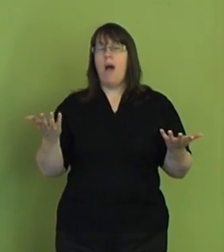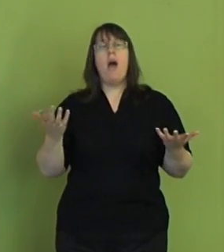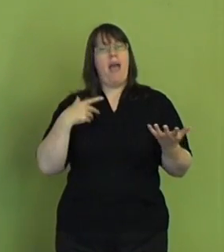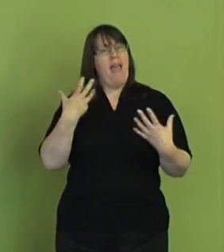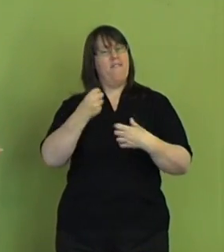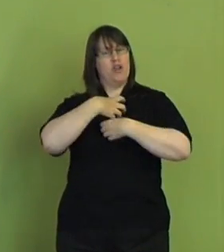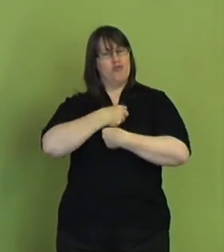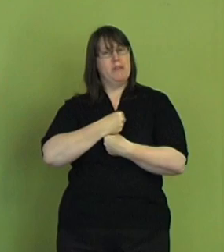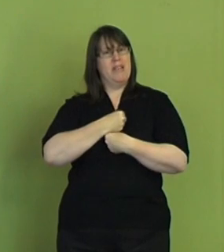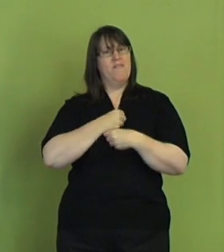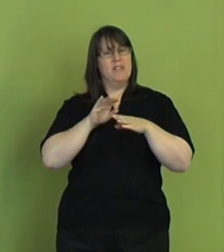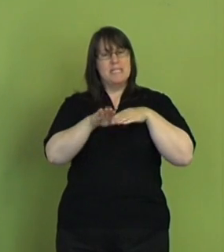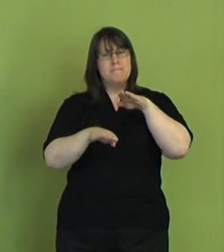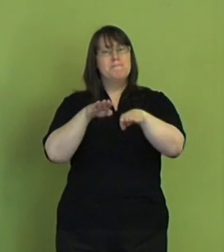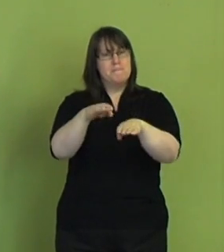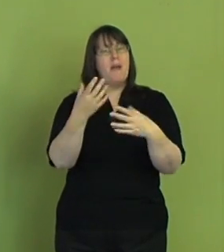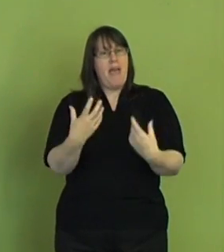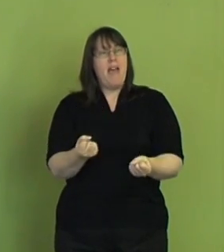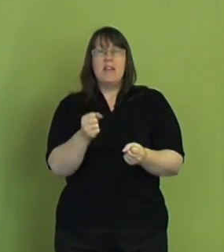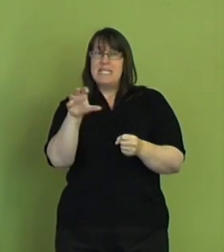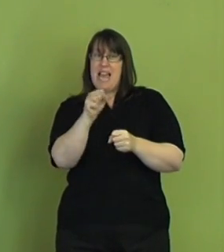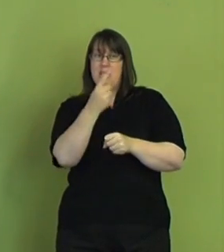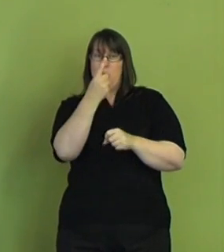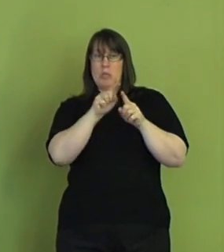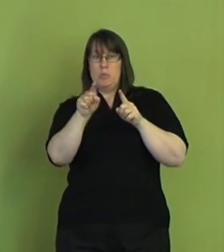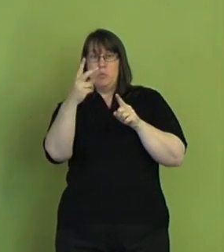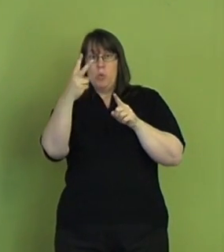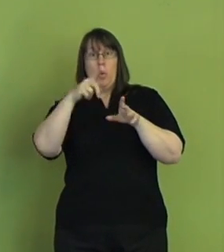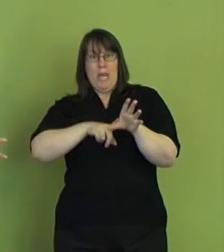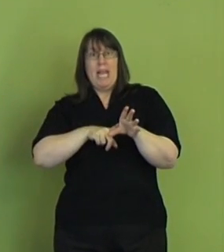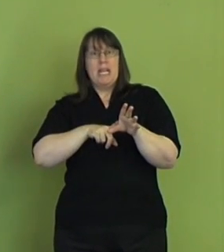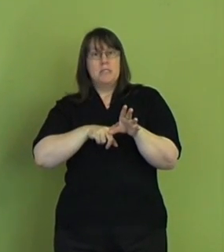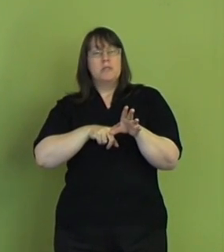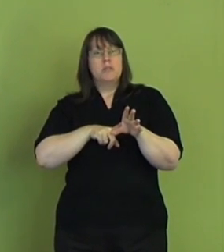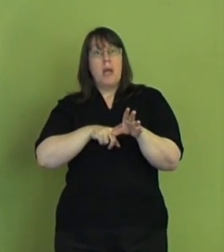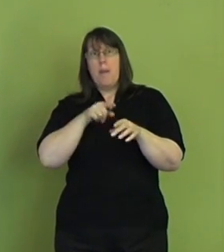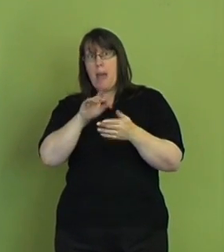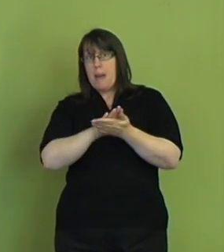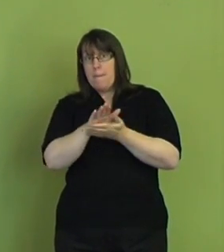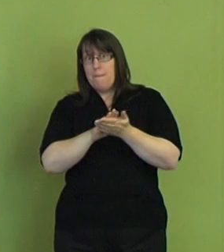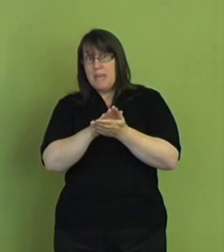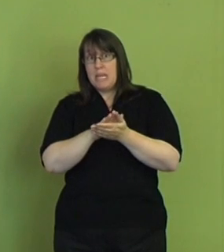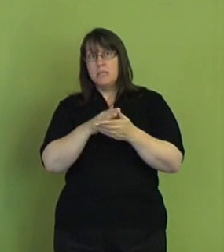usually taking one to two years, but that, as I mentioned, they're not necessarily linear.